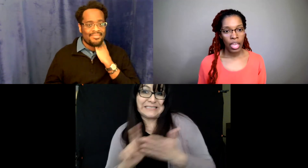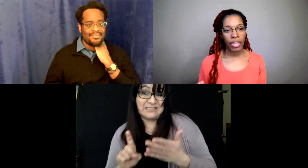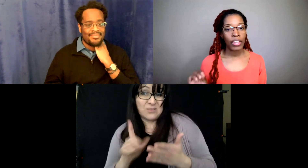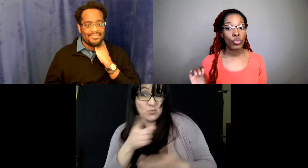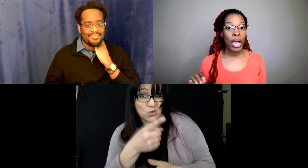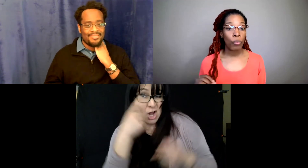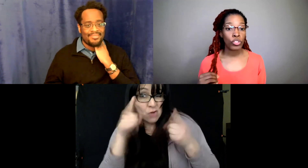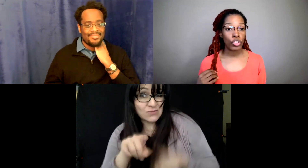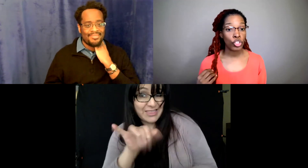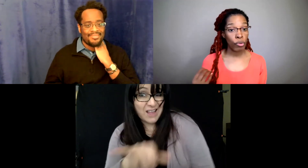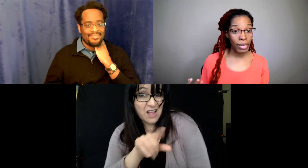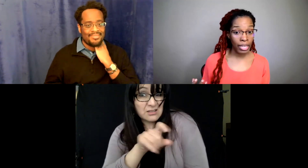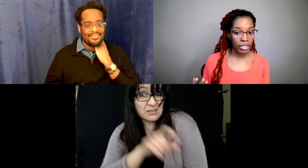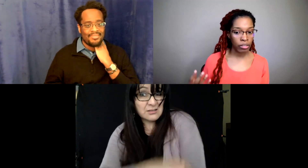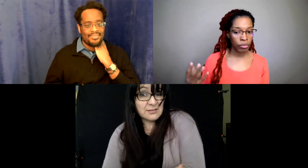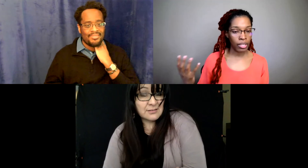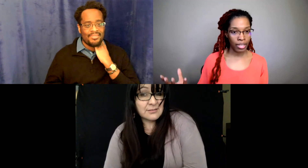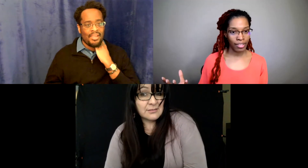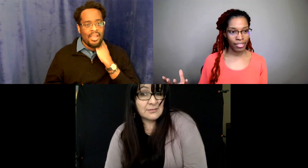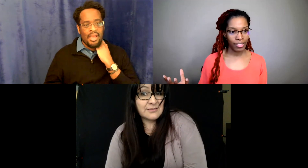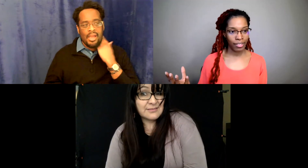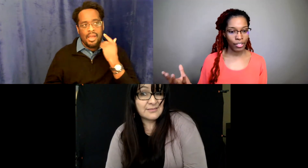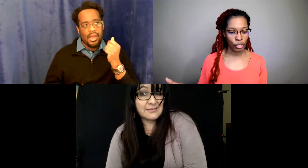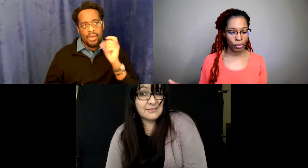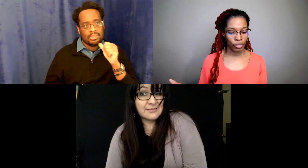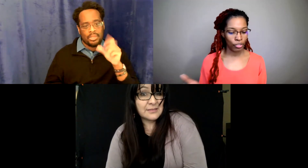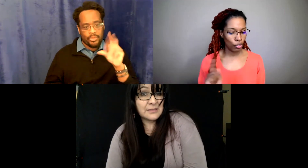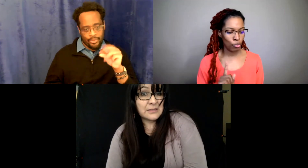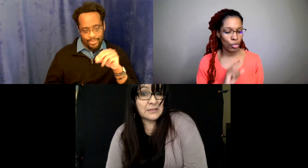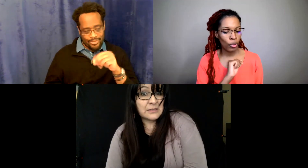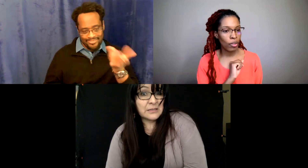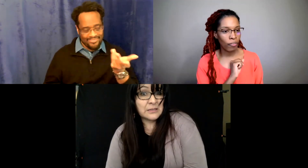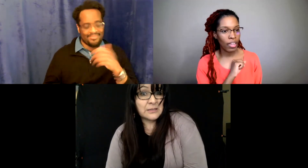and they do not want to discriminate against interpreters do you agree with that